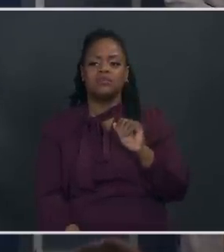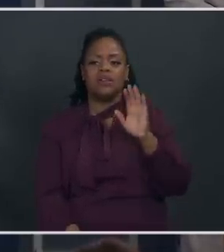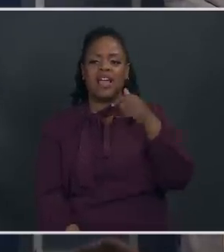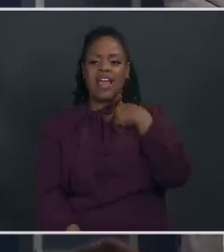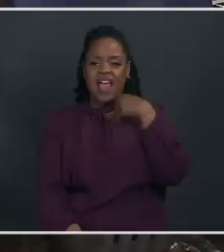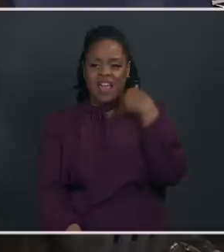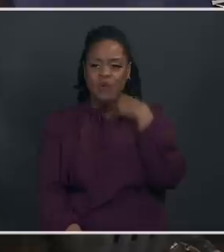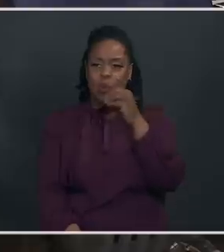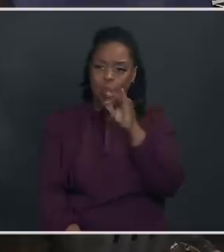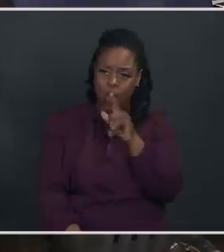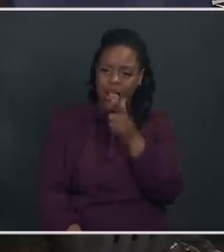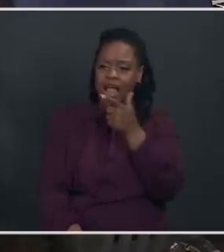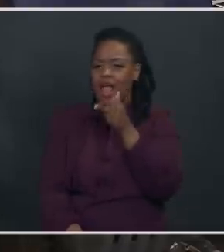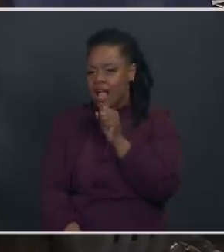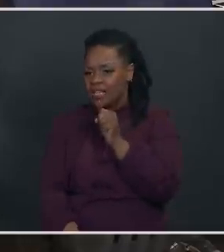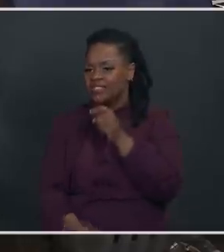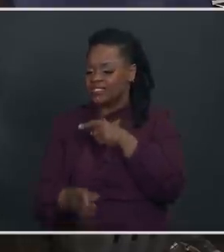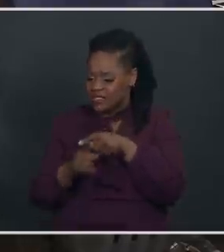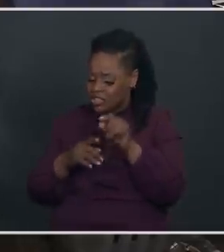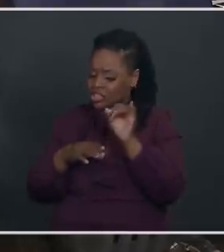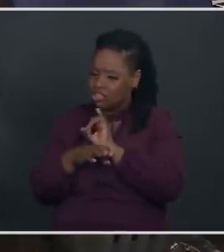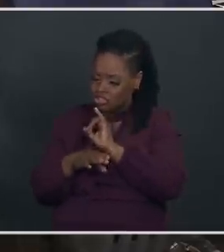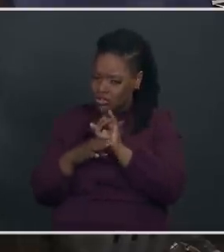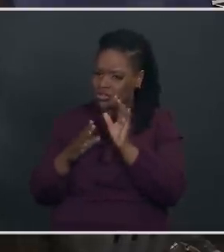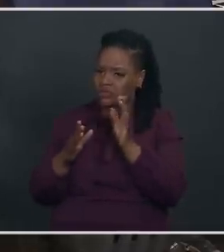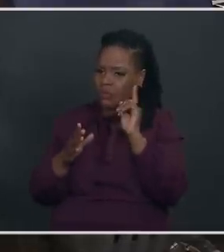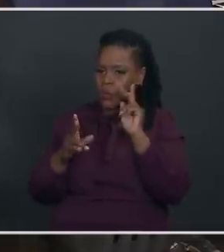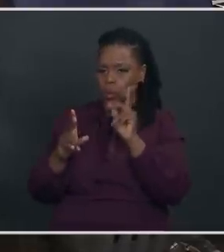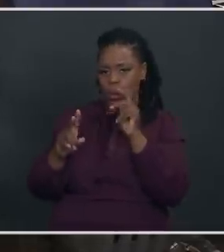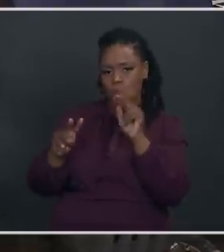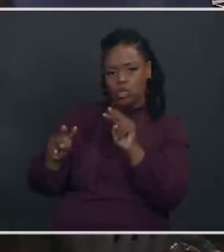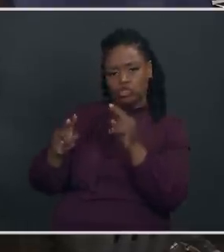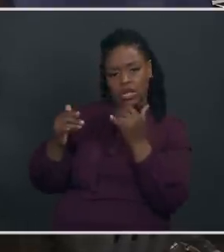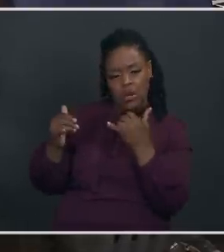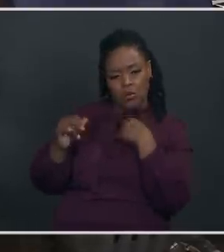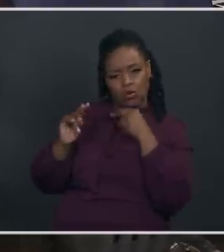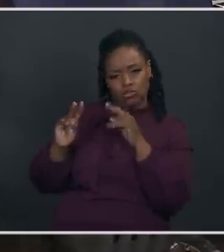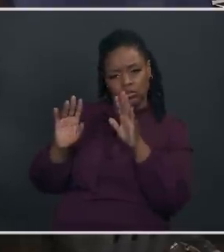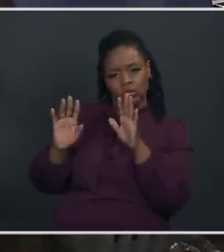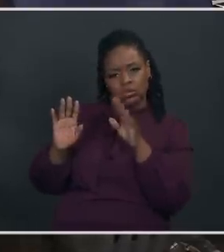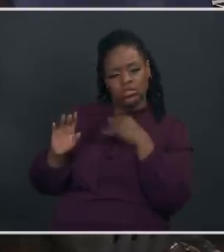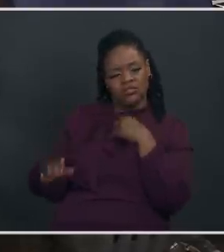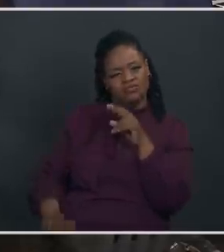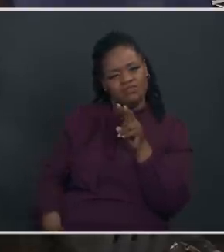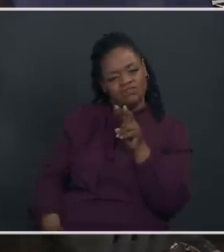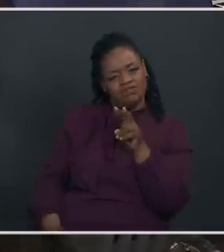who are watching you both right now who will hear the message that's -- that the takeaway to them